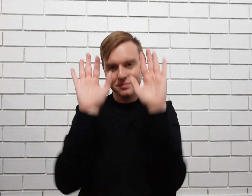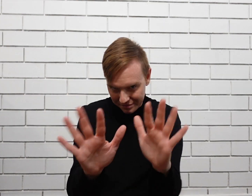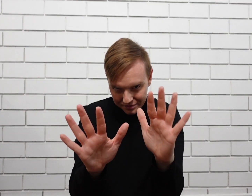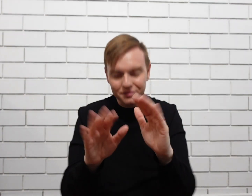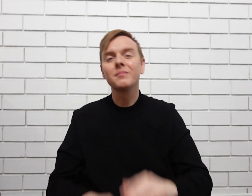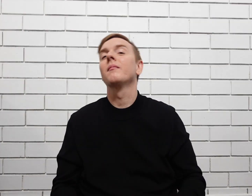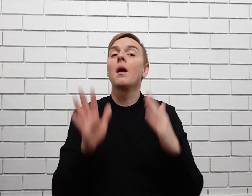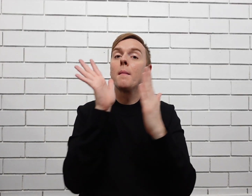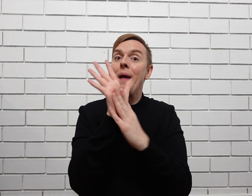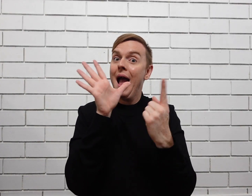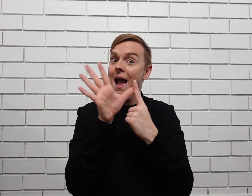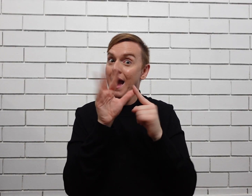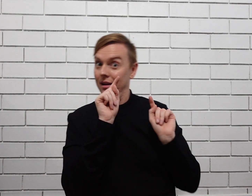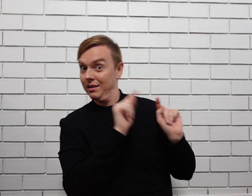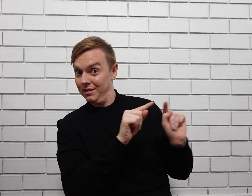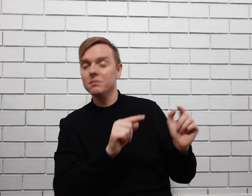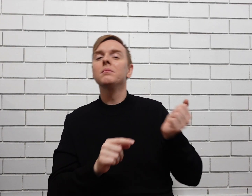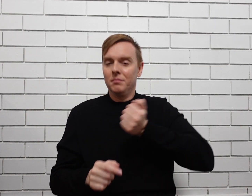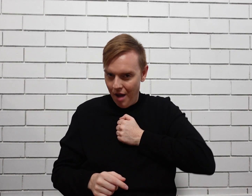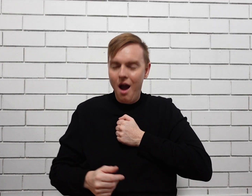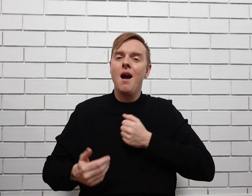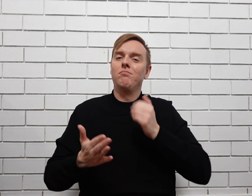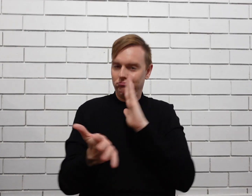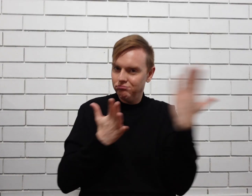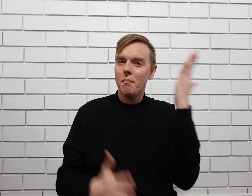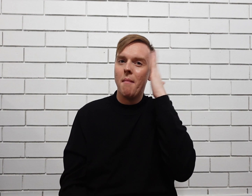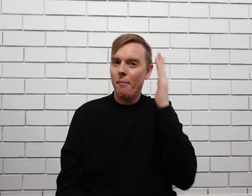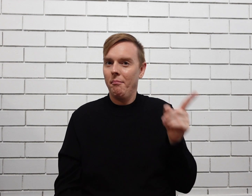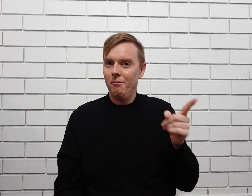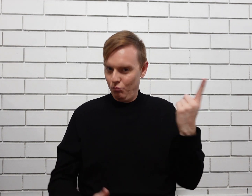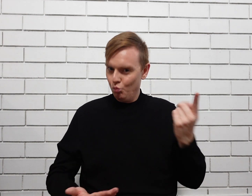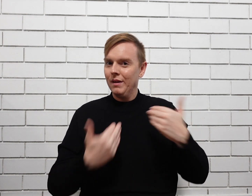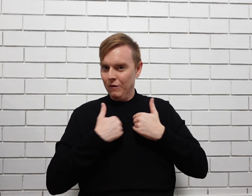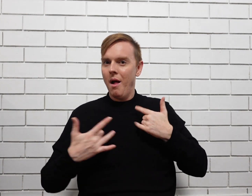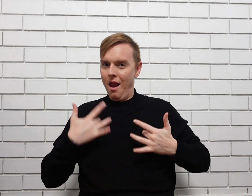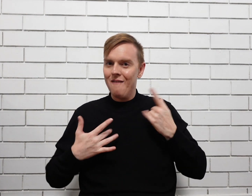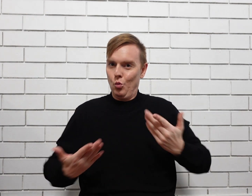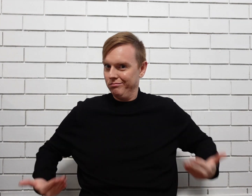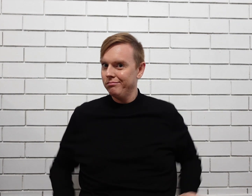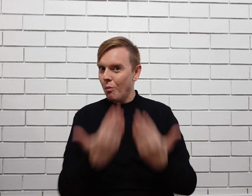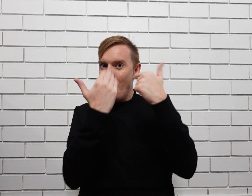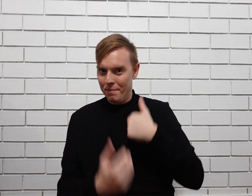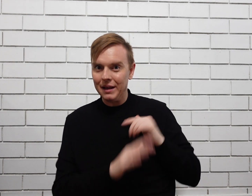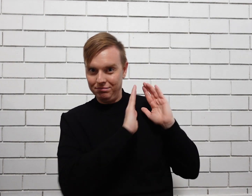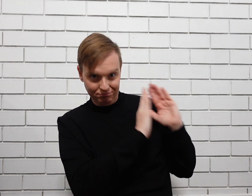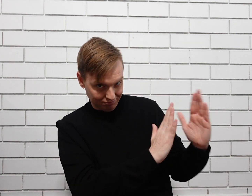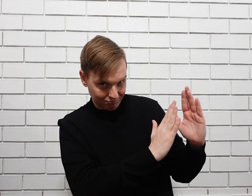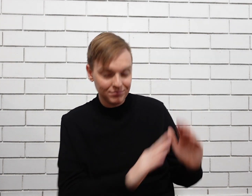Ma is my biological mother who gave me a life and who gave birth to me.